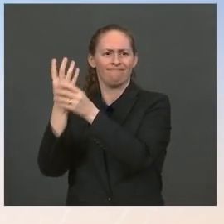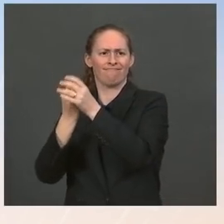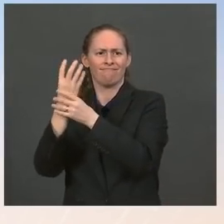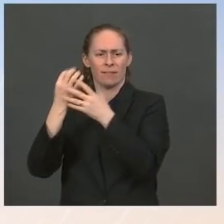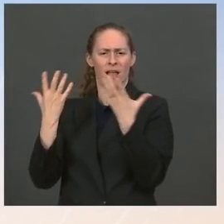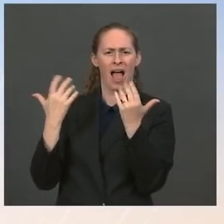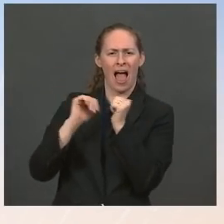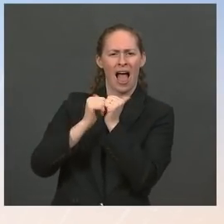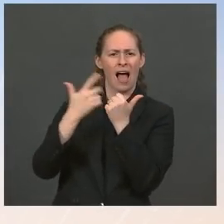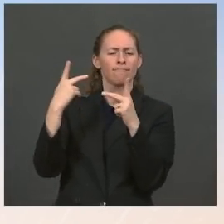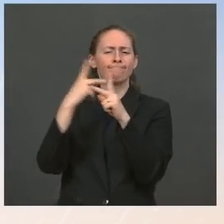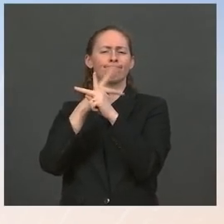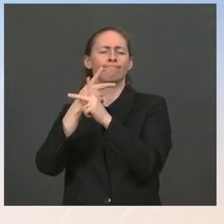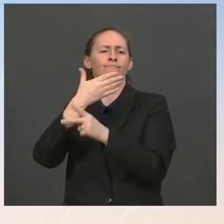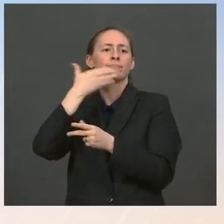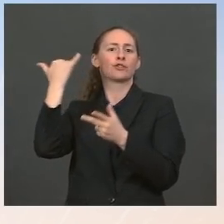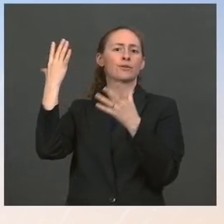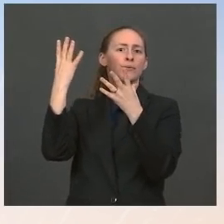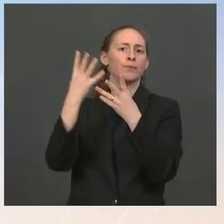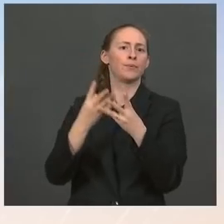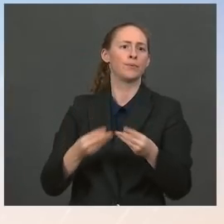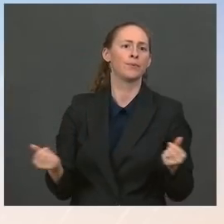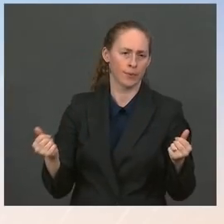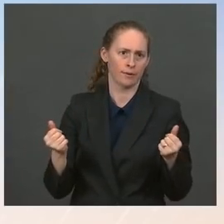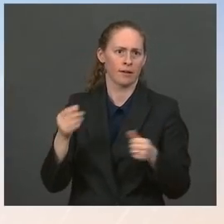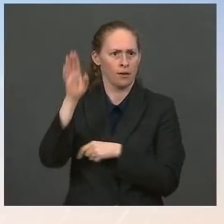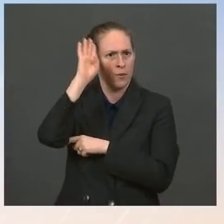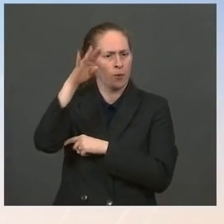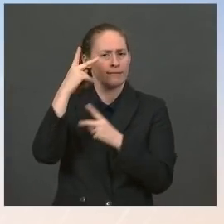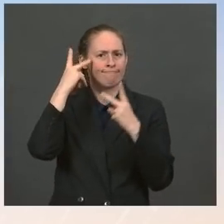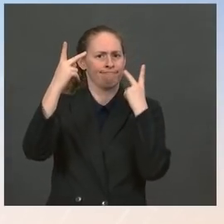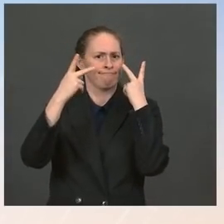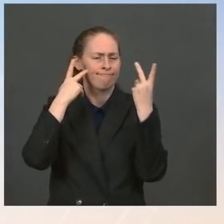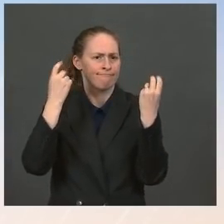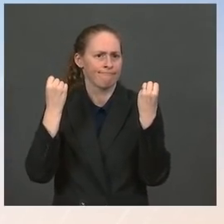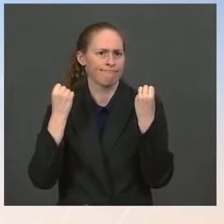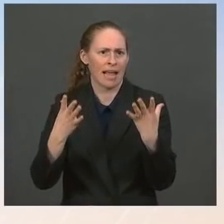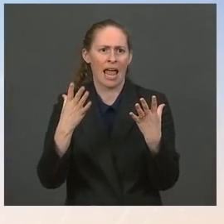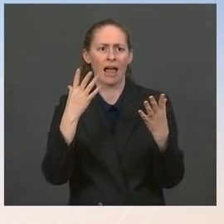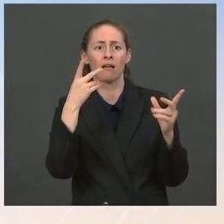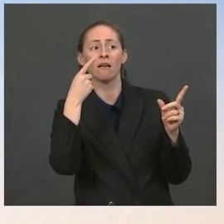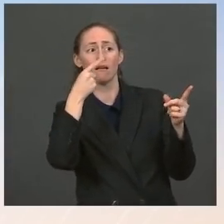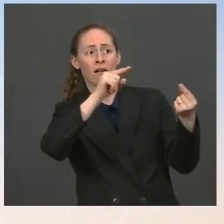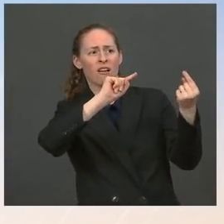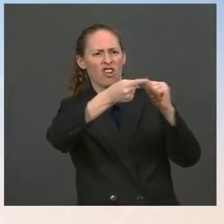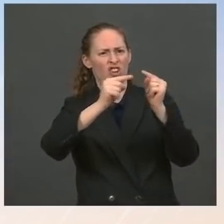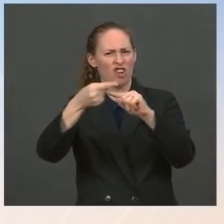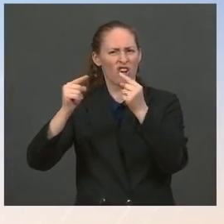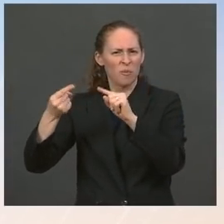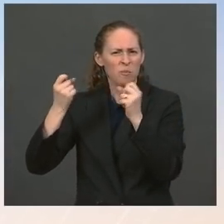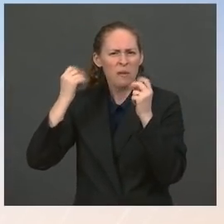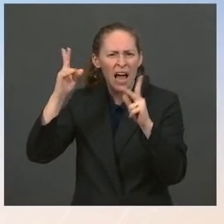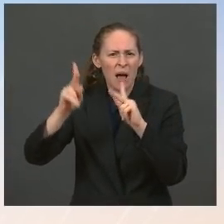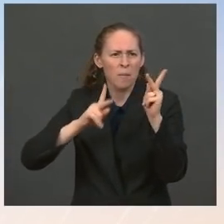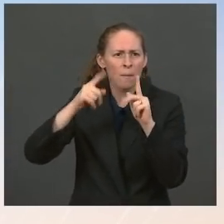of climate change on American lives, on our transportation systems themselves, and that's part of why this plan includes funding